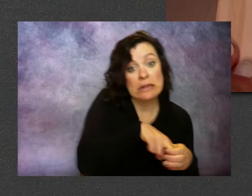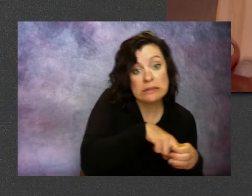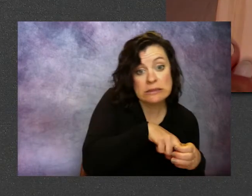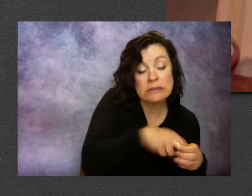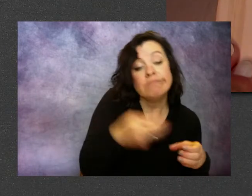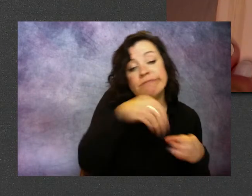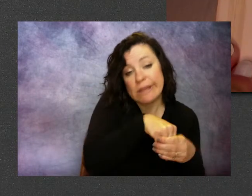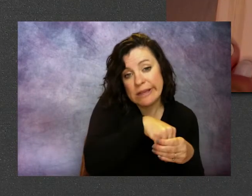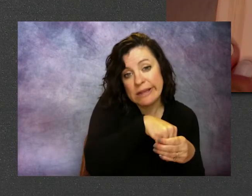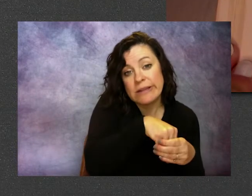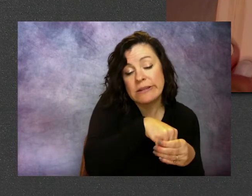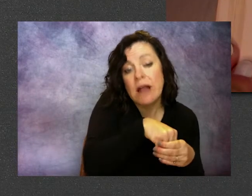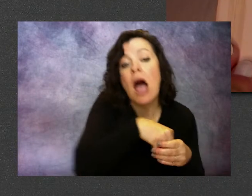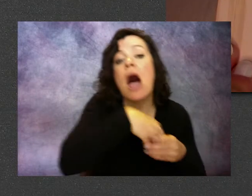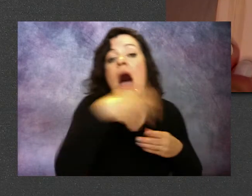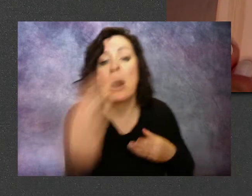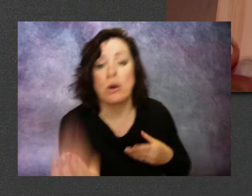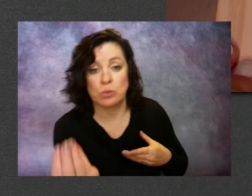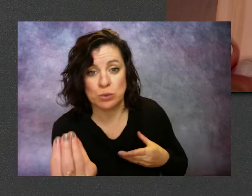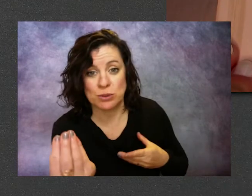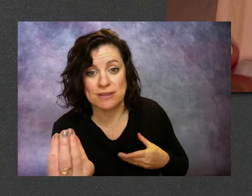In-out.